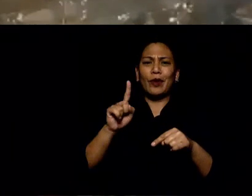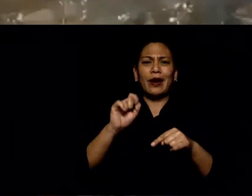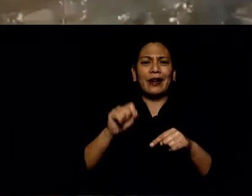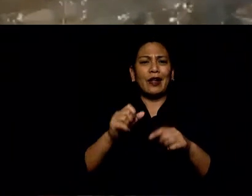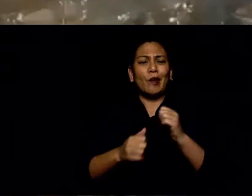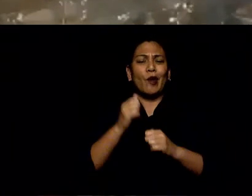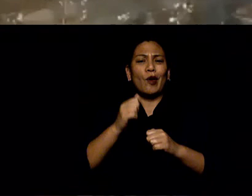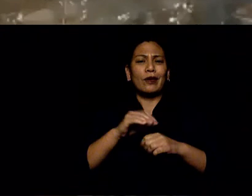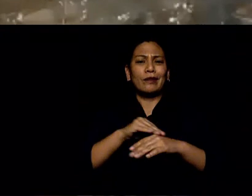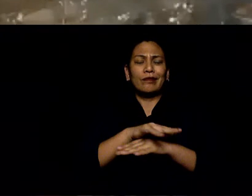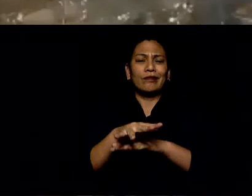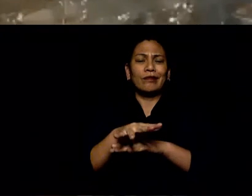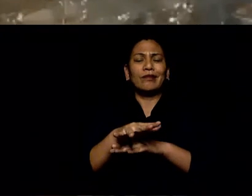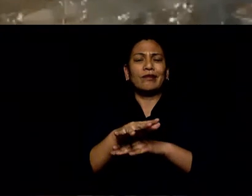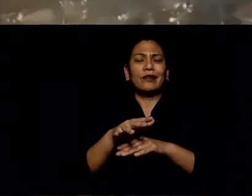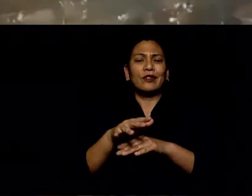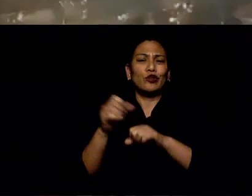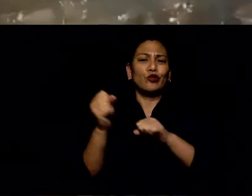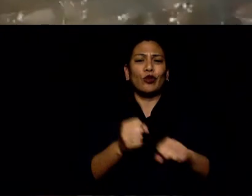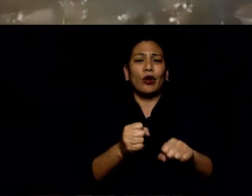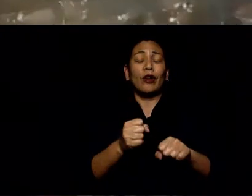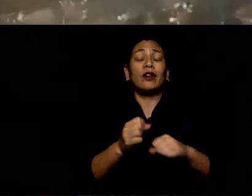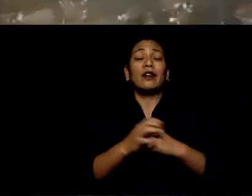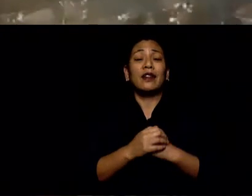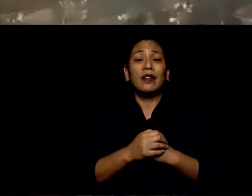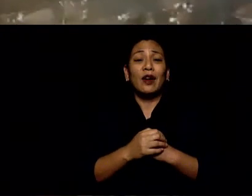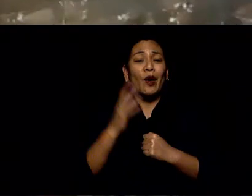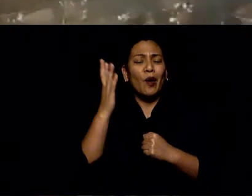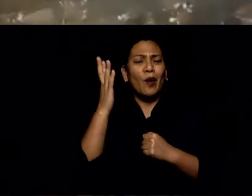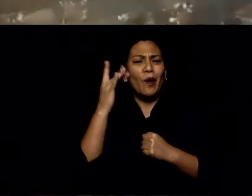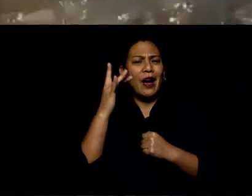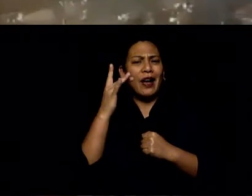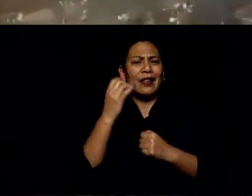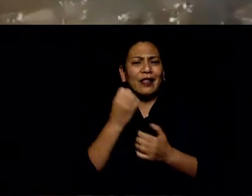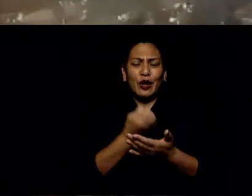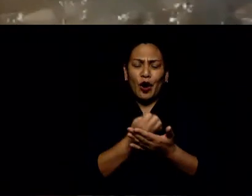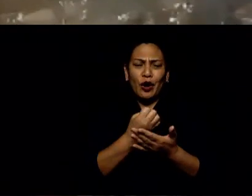because the economy is so influential in what humans do.